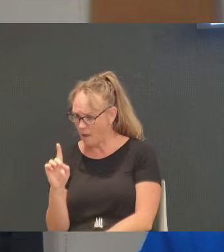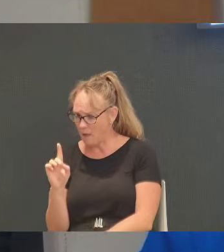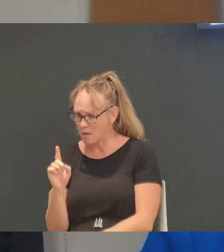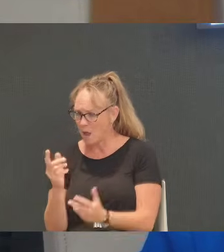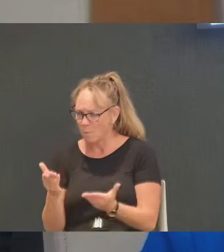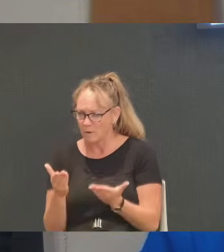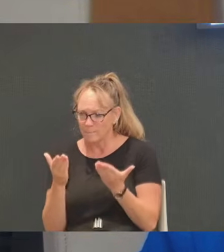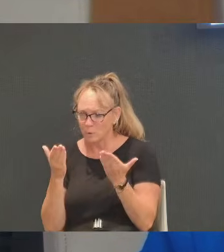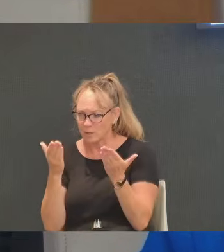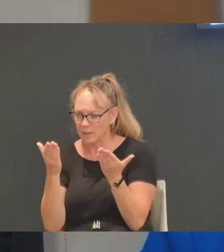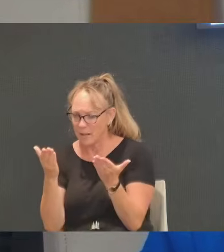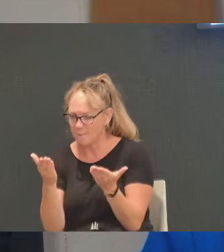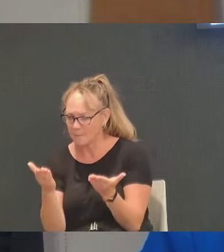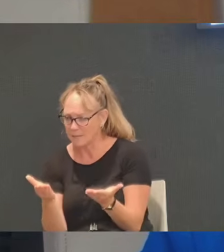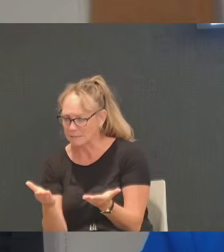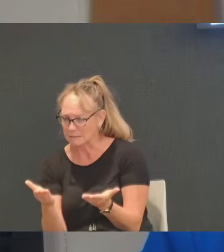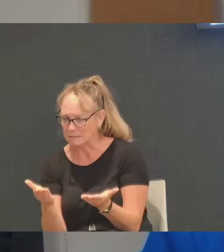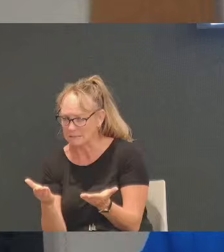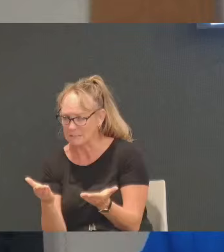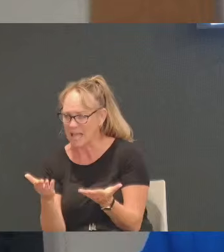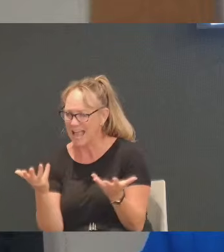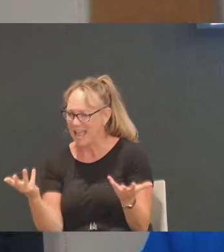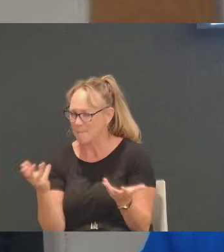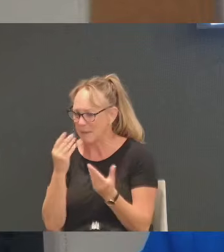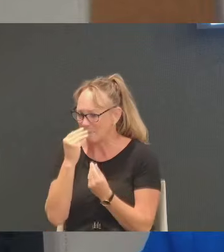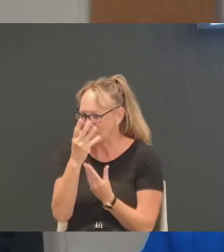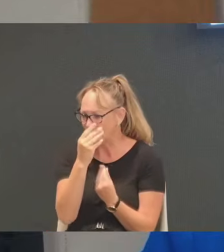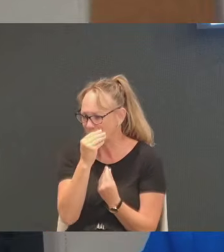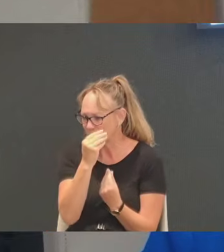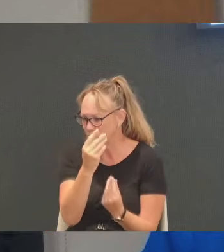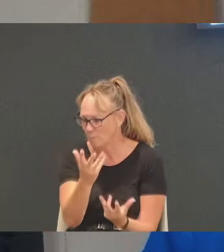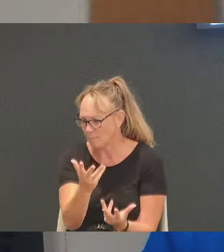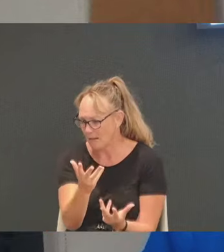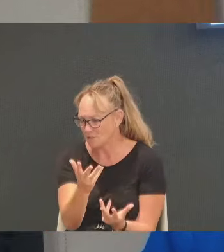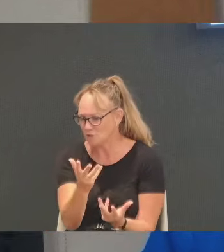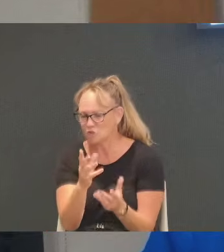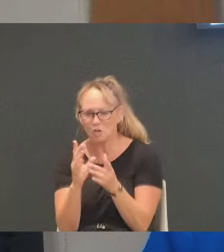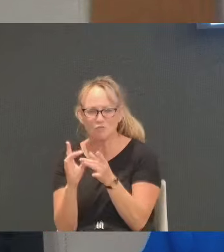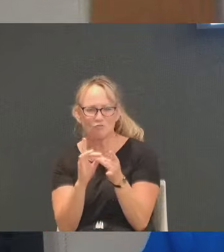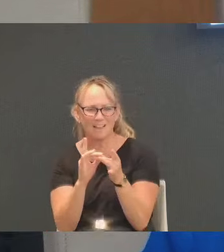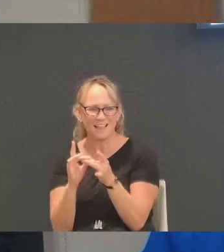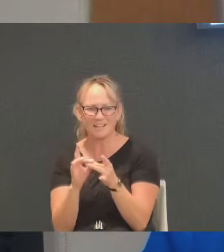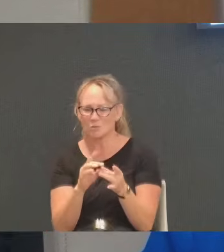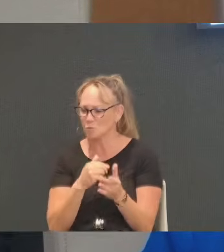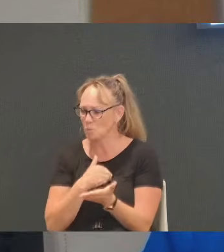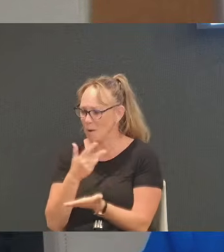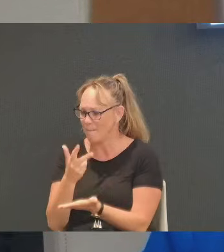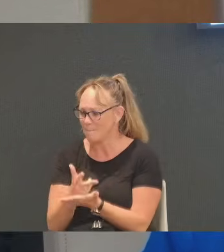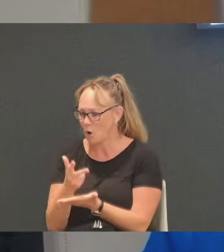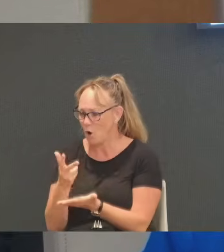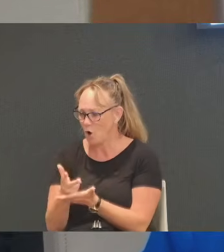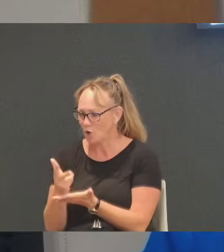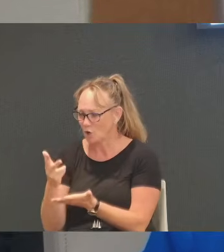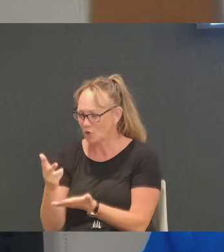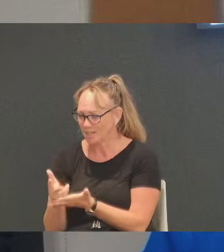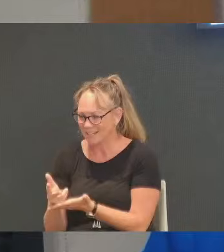get information, if I could get information also on these parking um, signage and we're talking